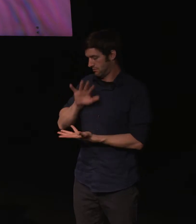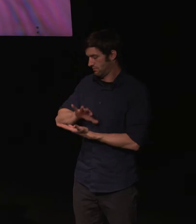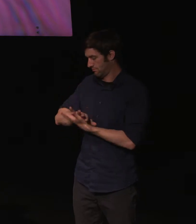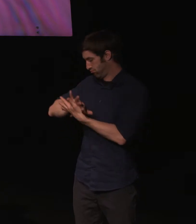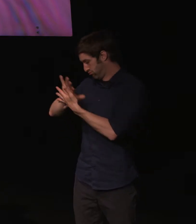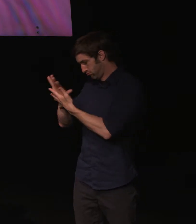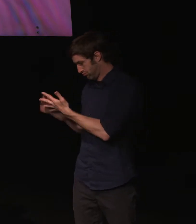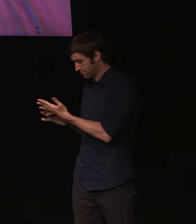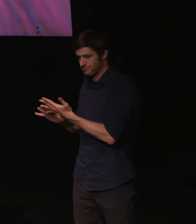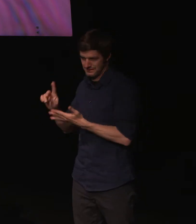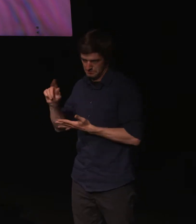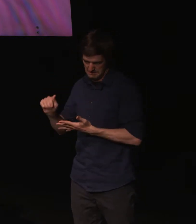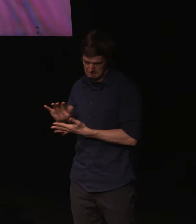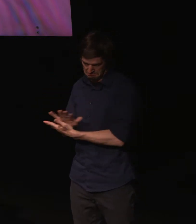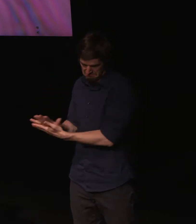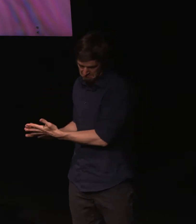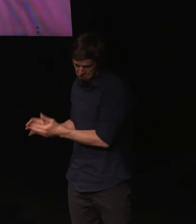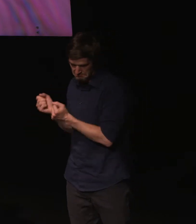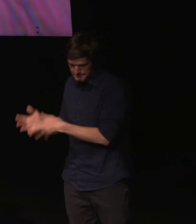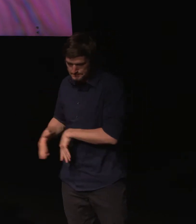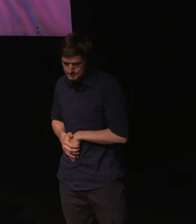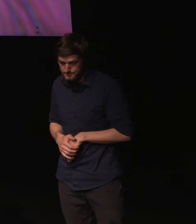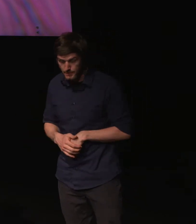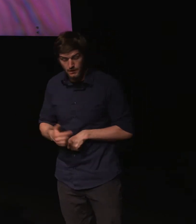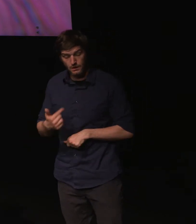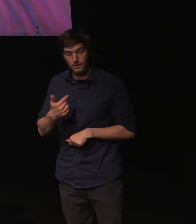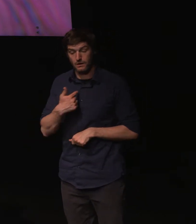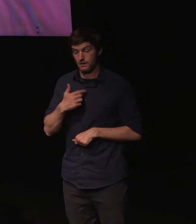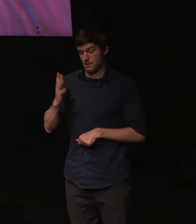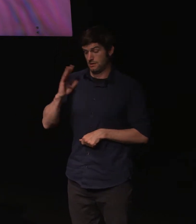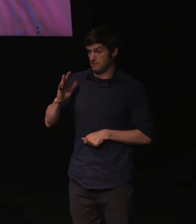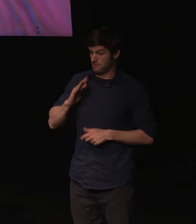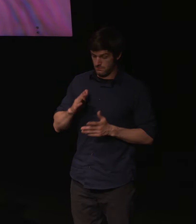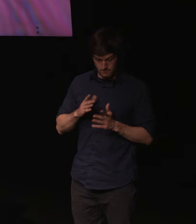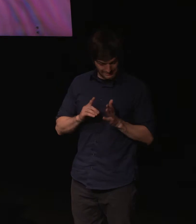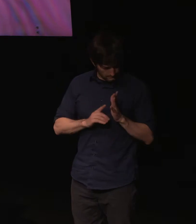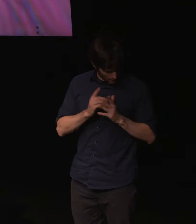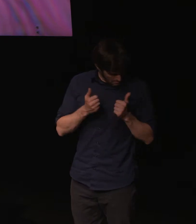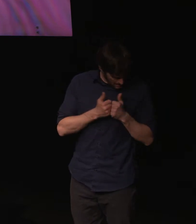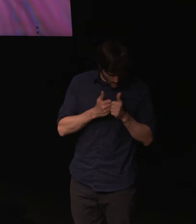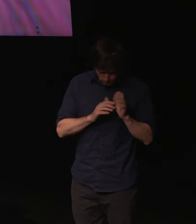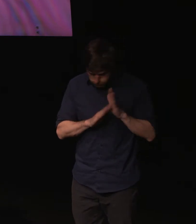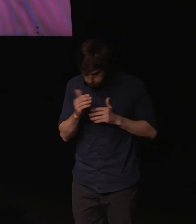And when I was developing games early on I always thought, "Yeah, no, no,